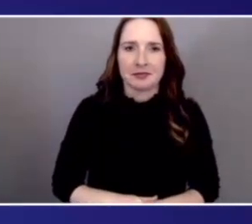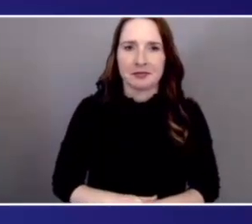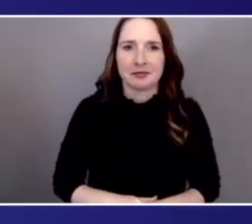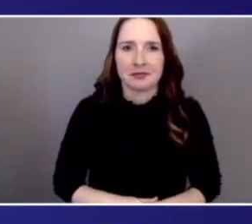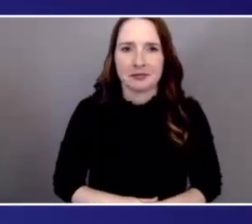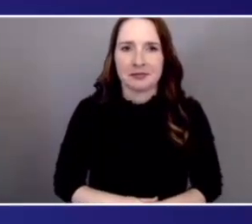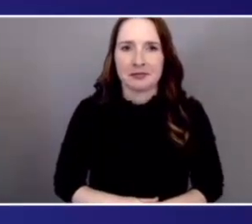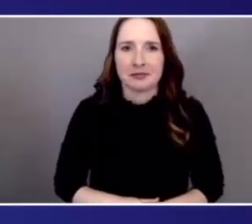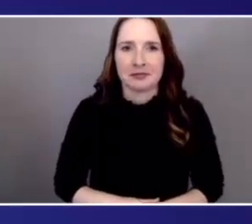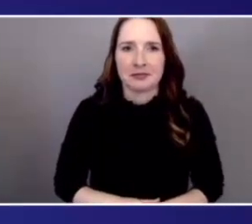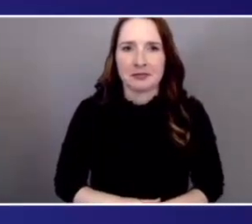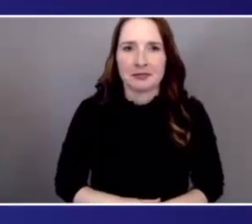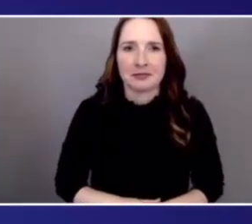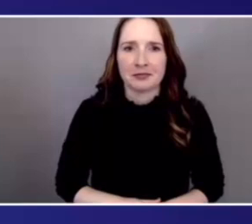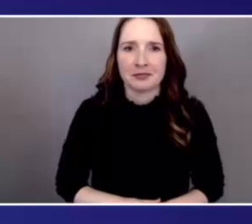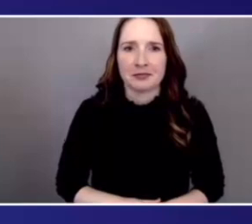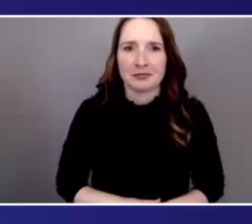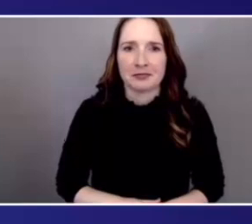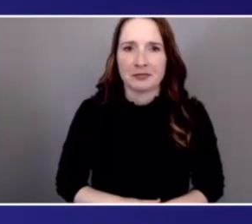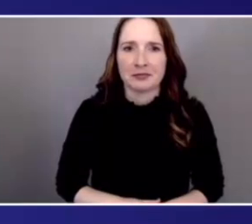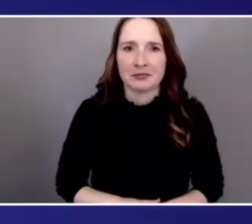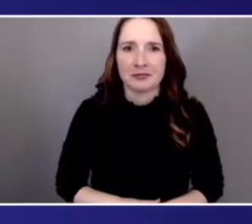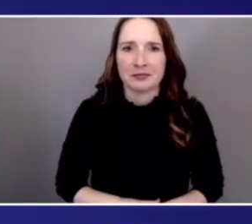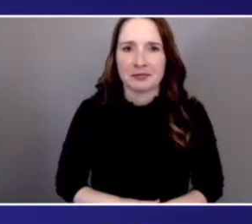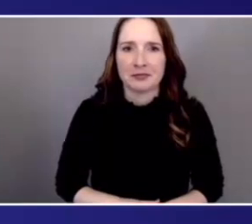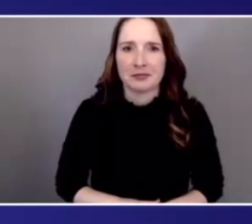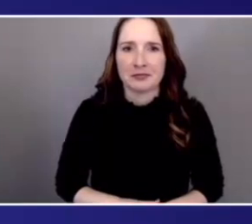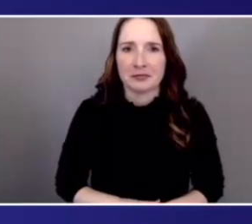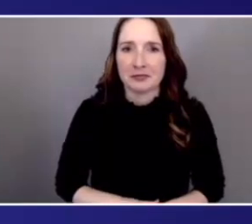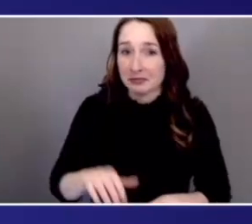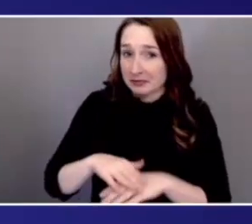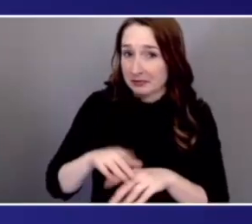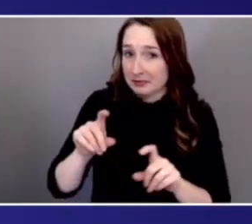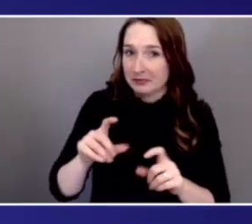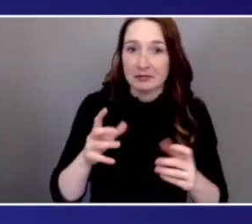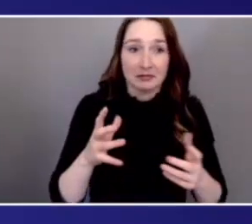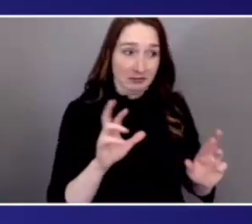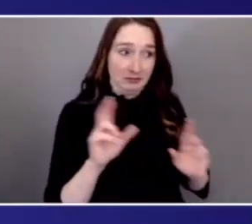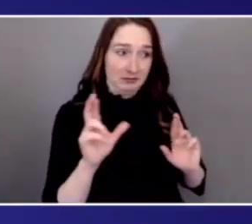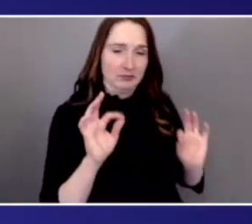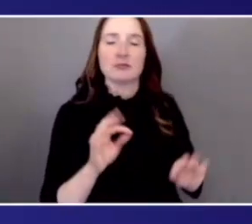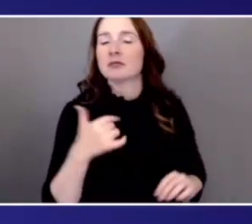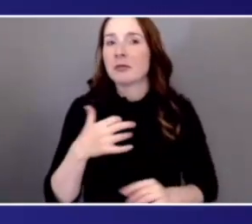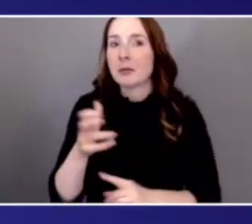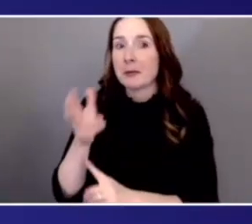Is it, is it on? There we go. Okay. You have 3ÿmin.